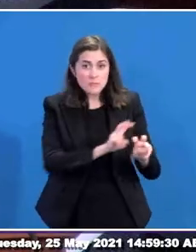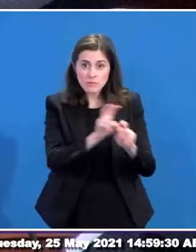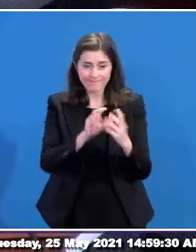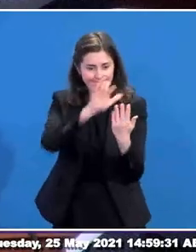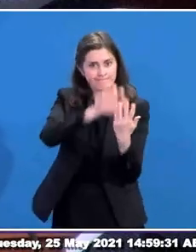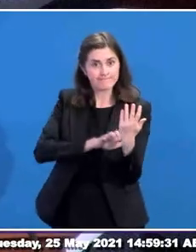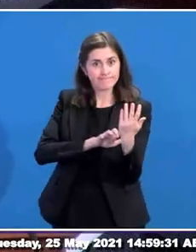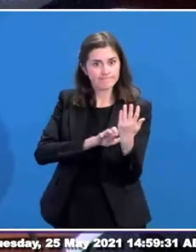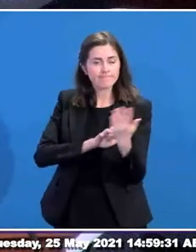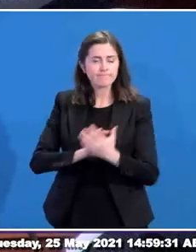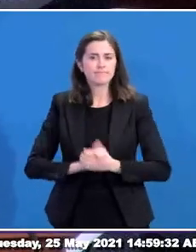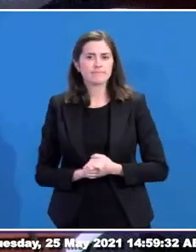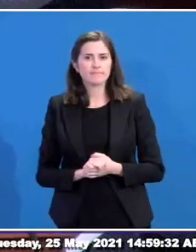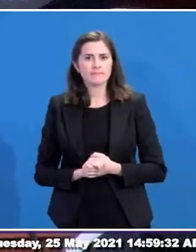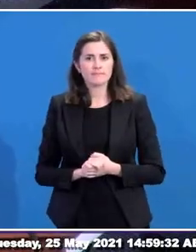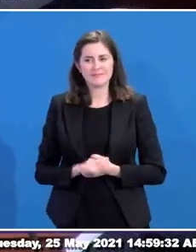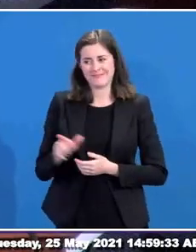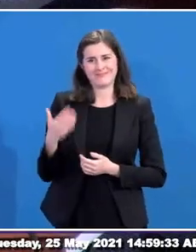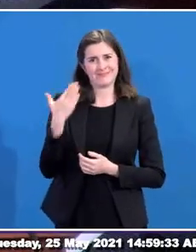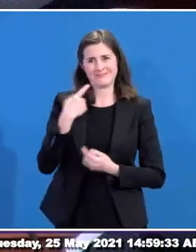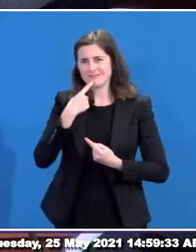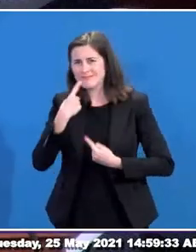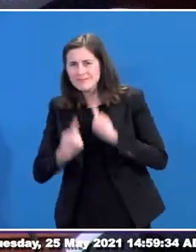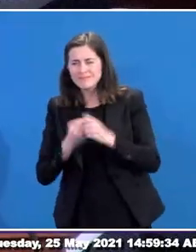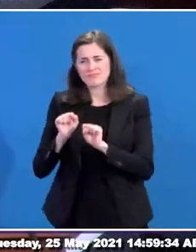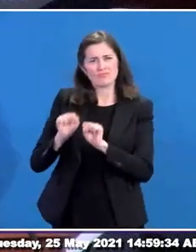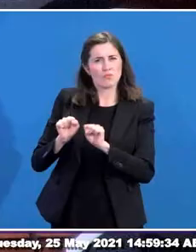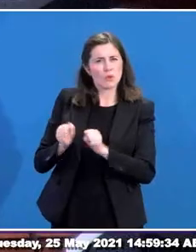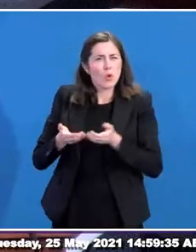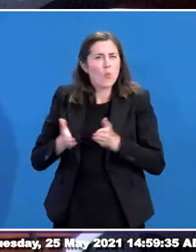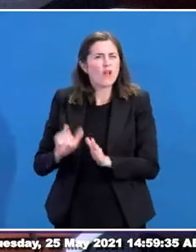In terms of what you have described earlier about your usual method for